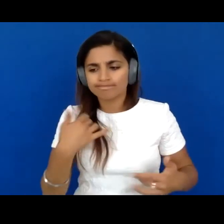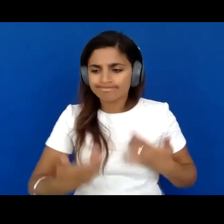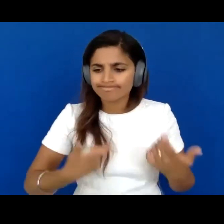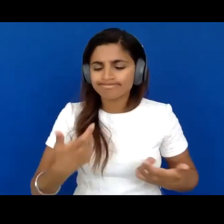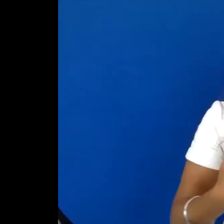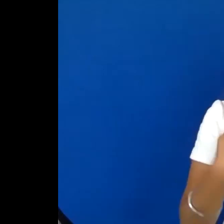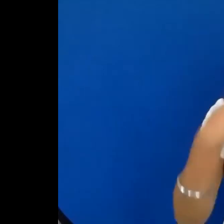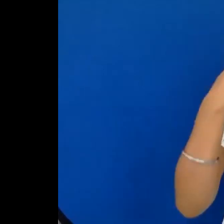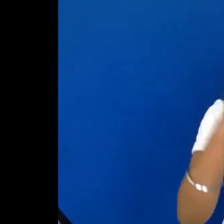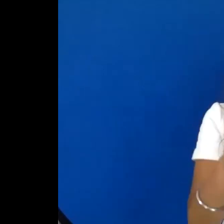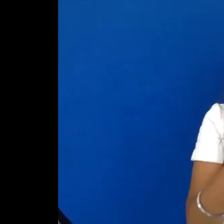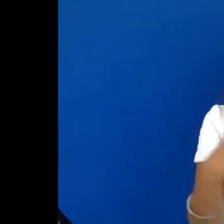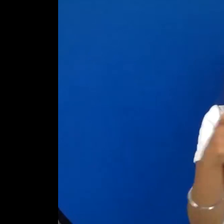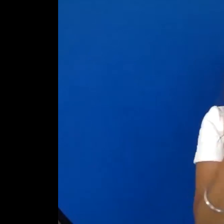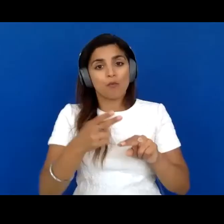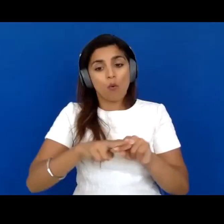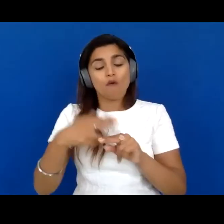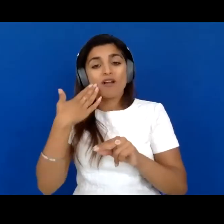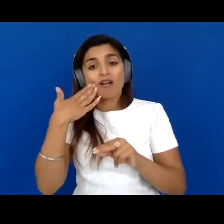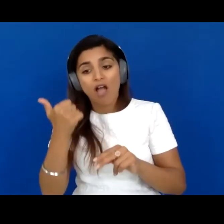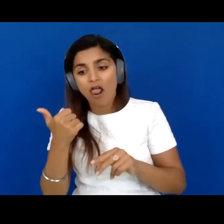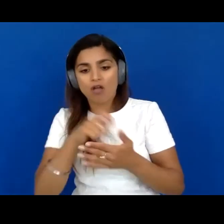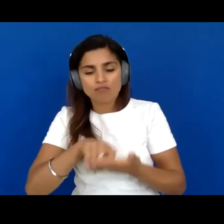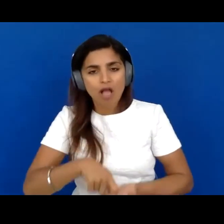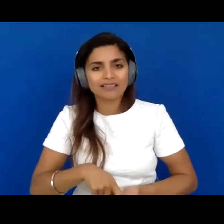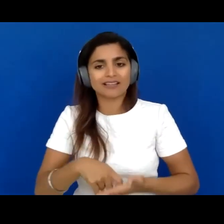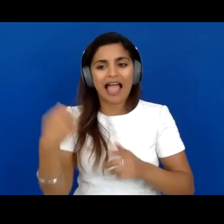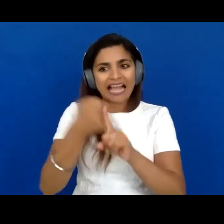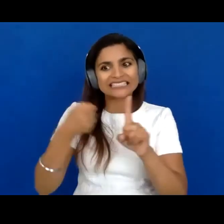writers survivors activists communities everywhere and doing so is yet another